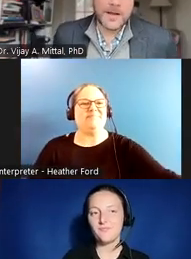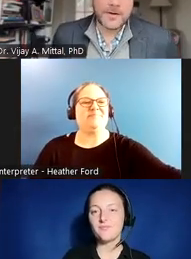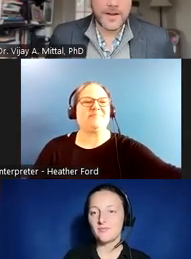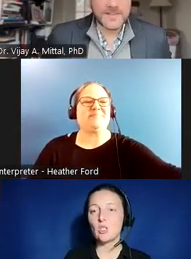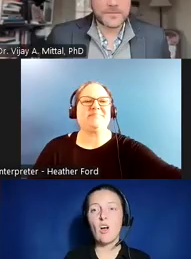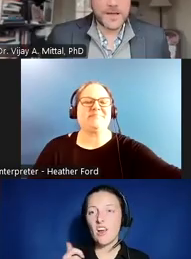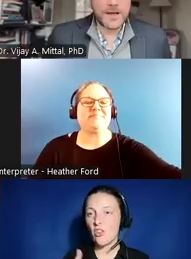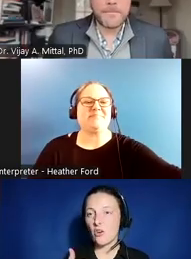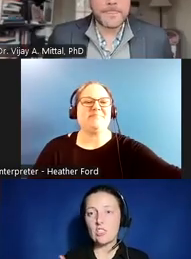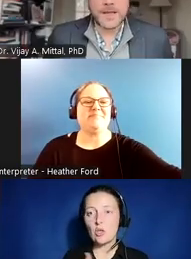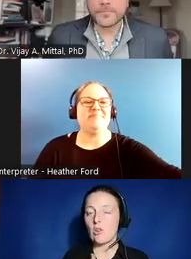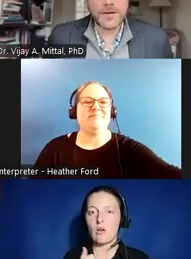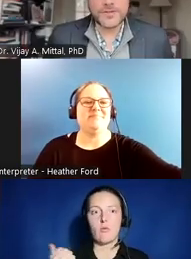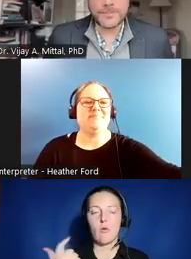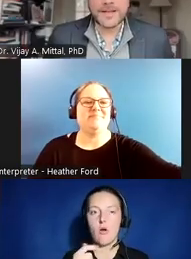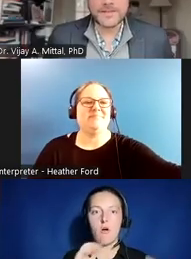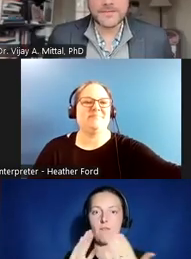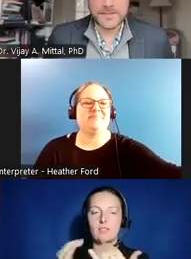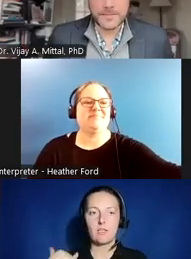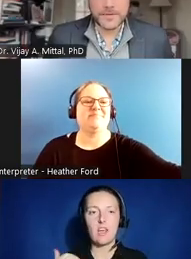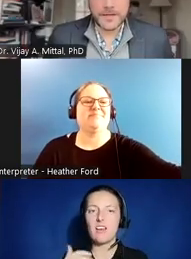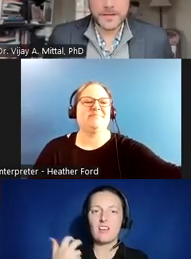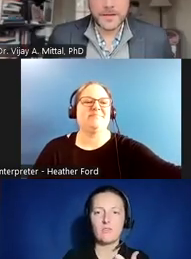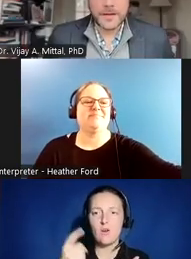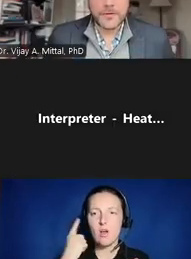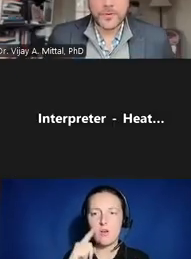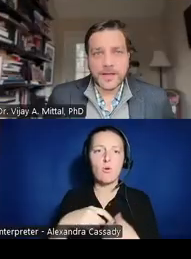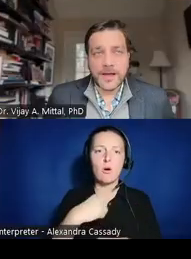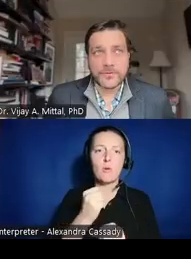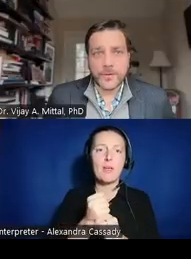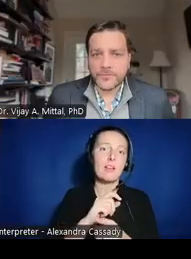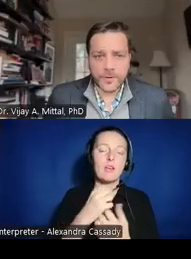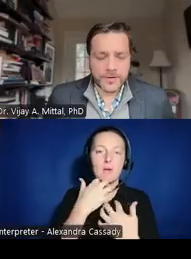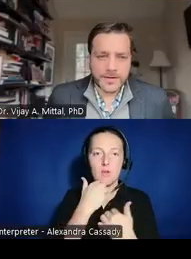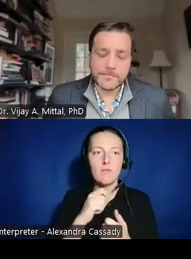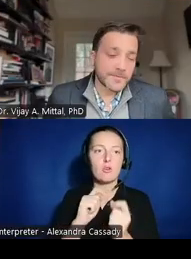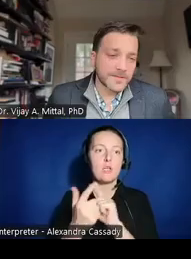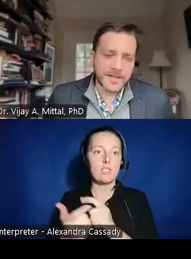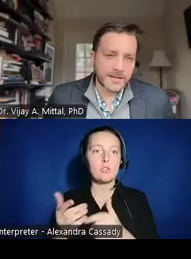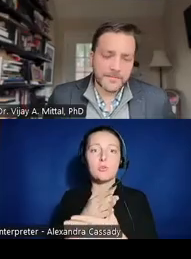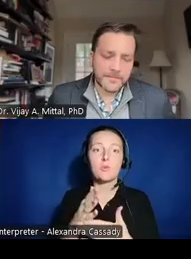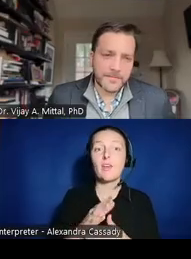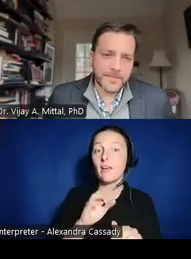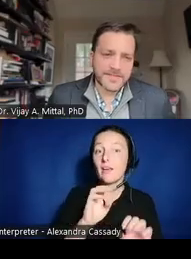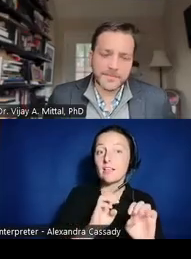paradigms in the lab and broader domains of disability. We have great work linking basic